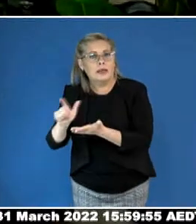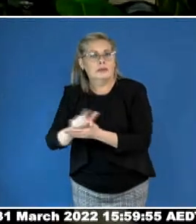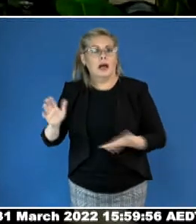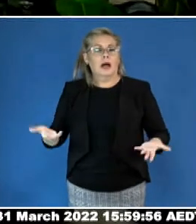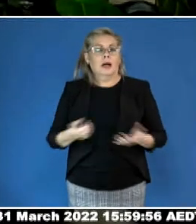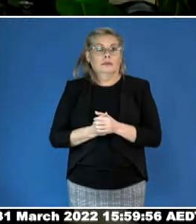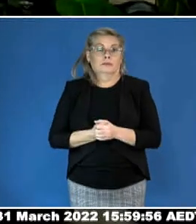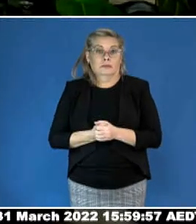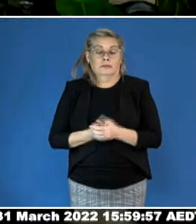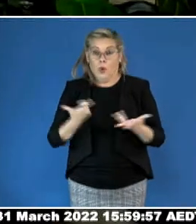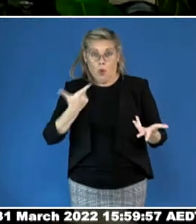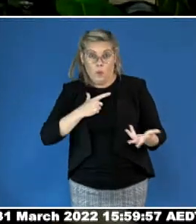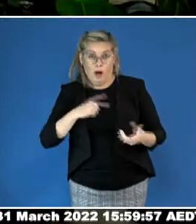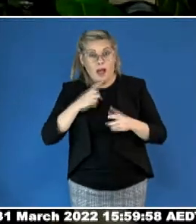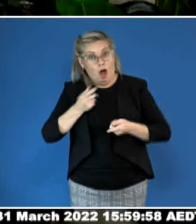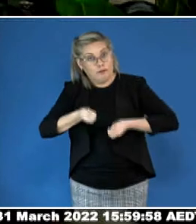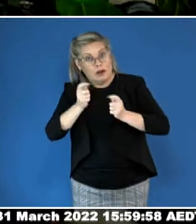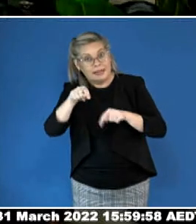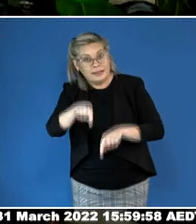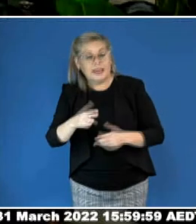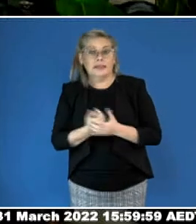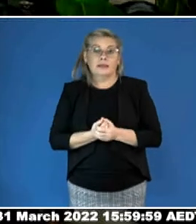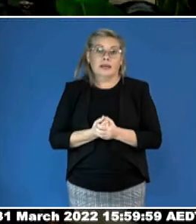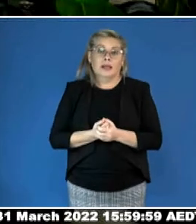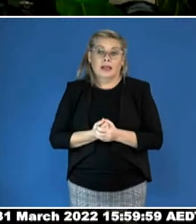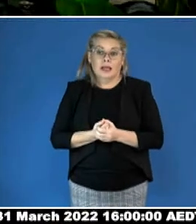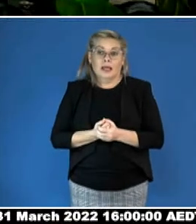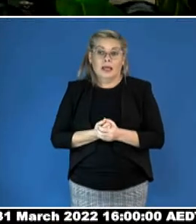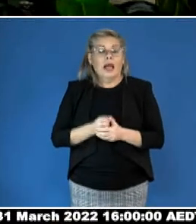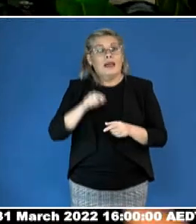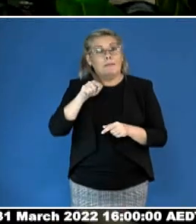Well, the impact of this oversight extends beyond access to diagnosis and exposes so